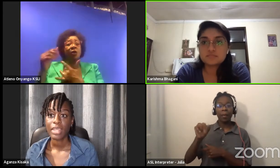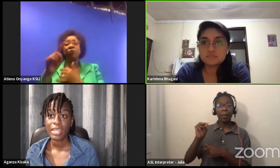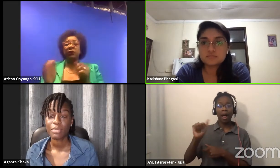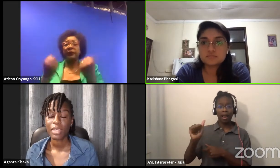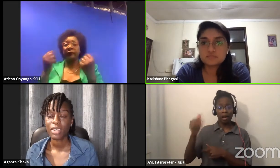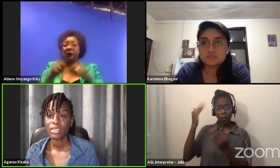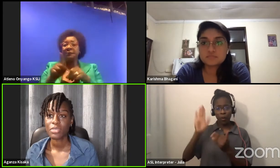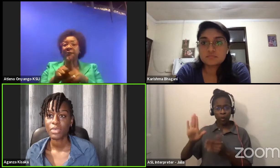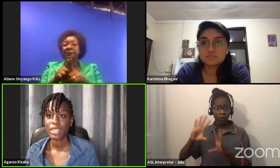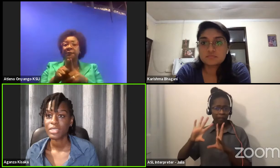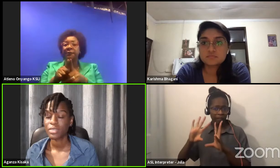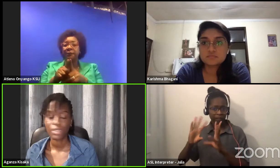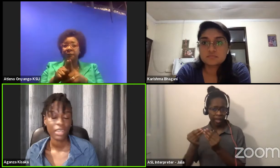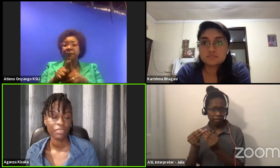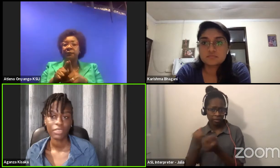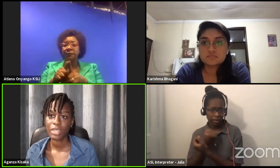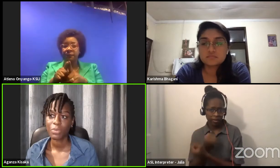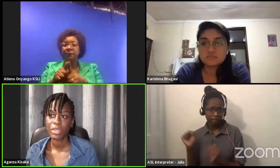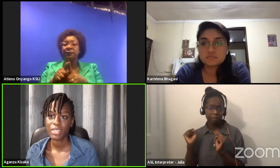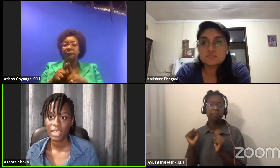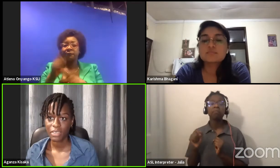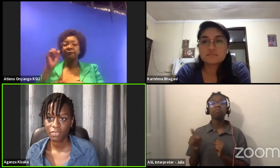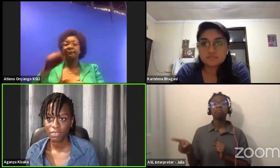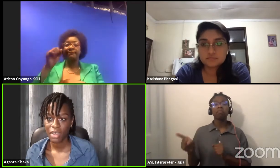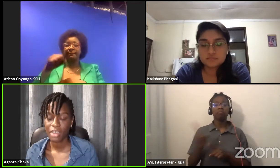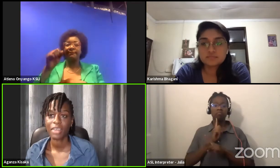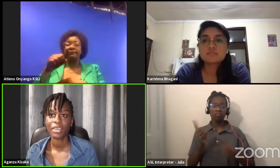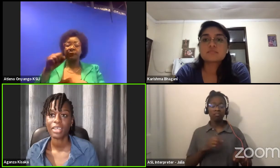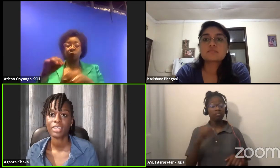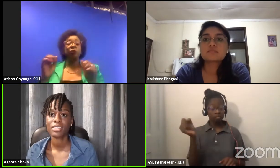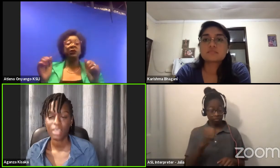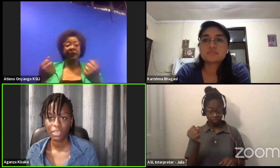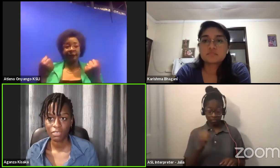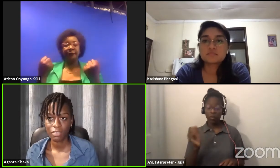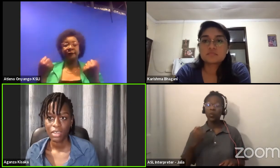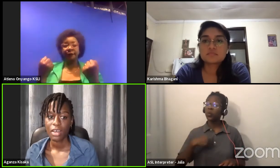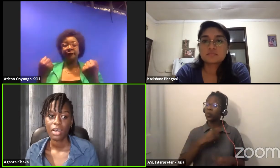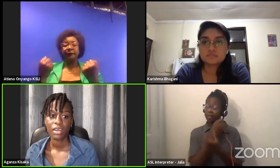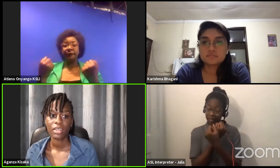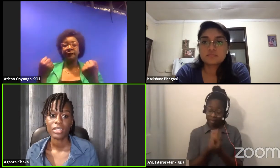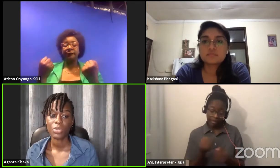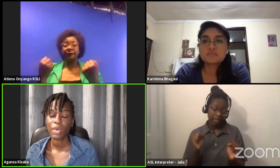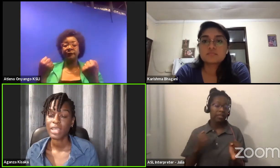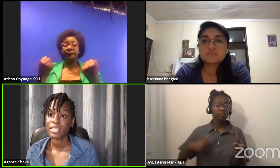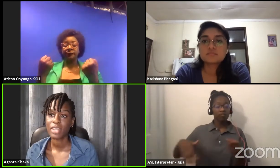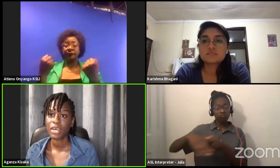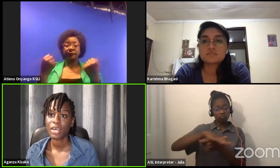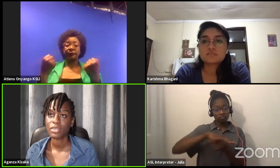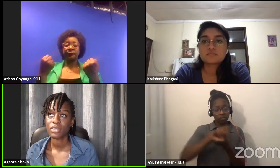Yes by God's grace, thankfully we're safe. Our area is safe, it is quieted down.